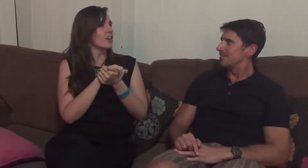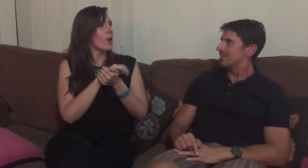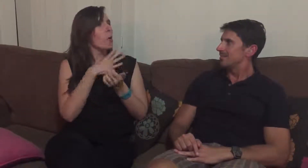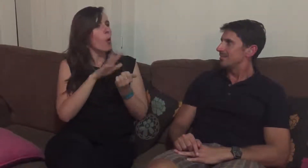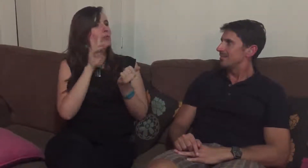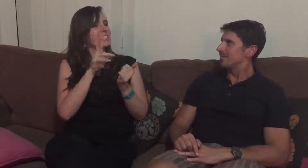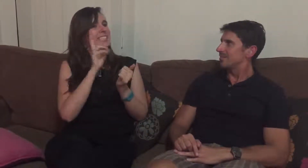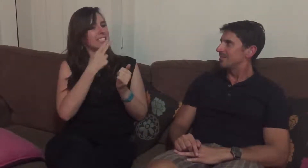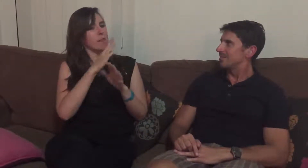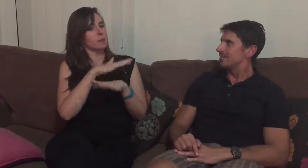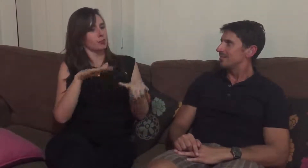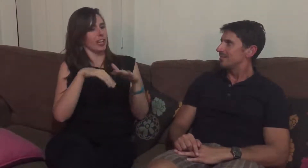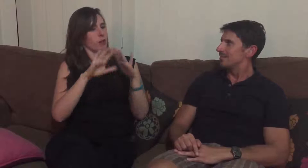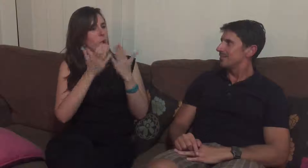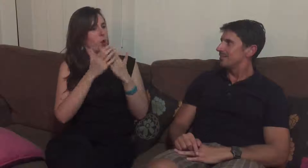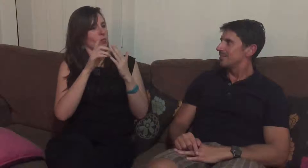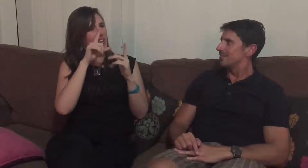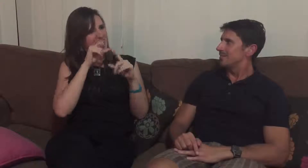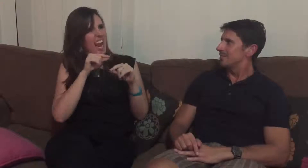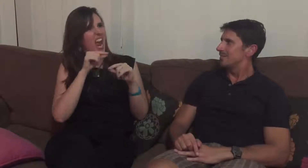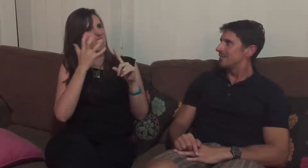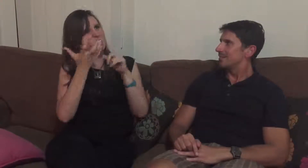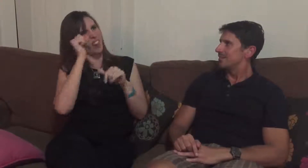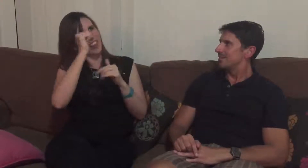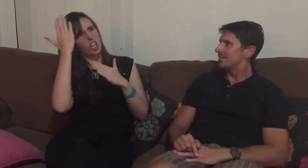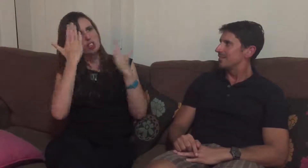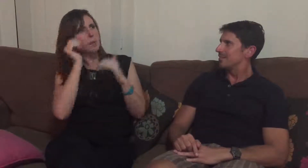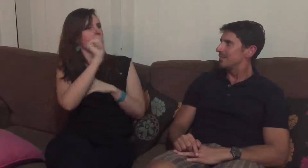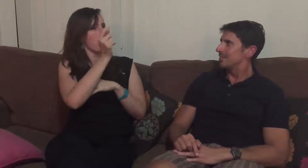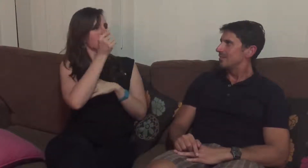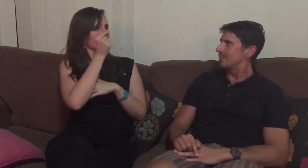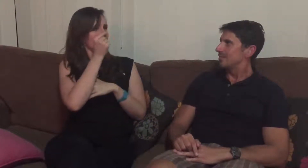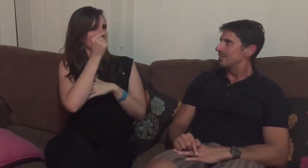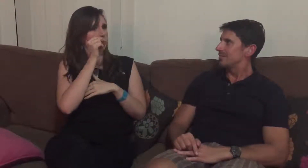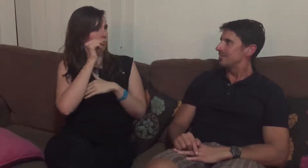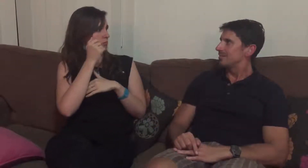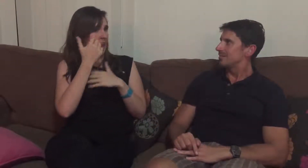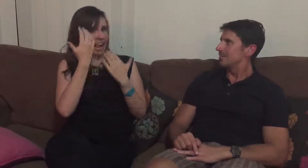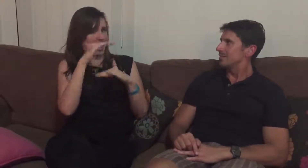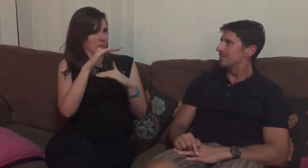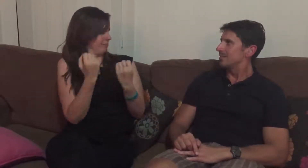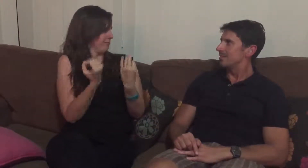I hope that deaf children all around the world realise that with language, there are no limitations.